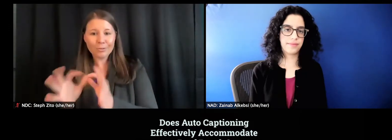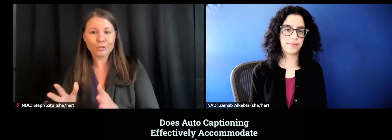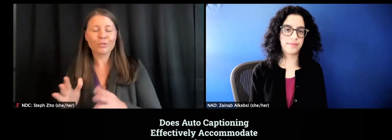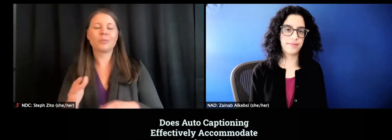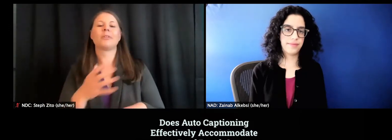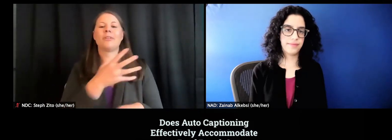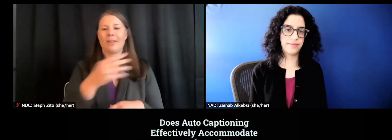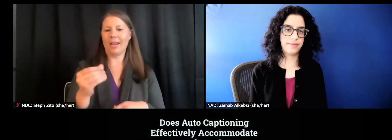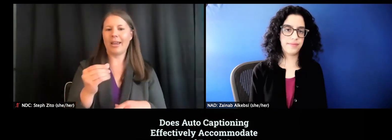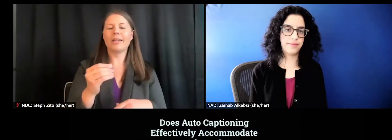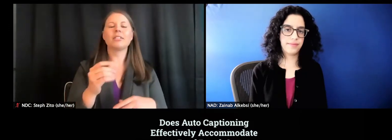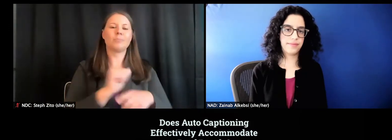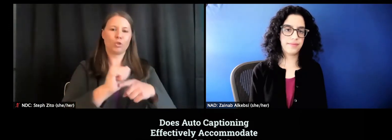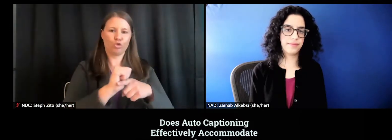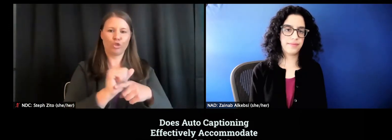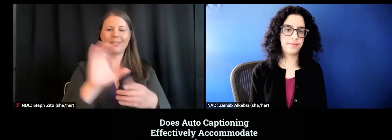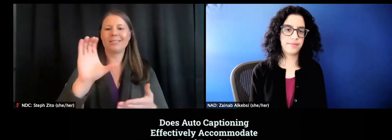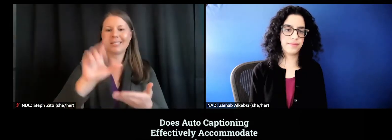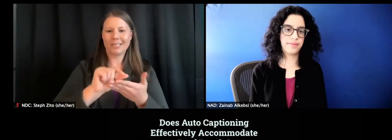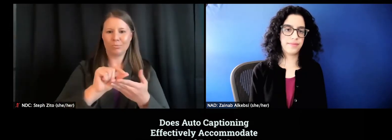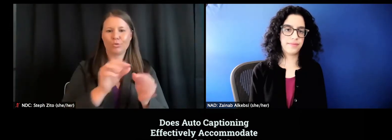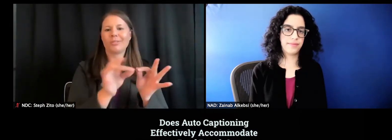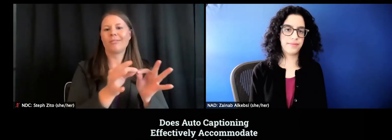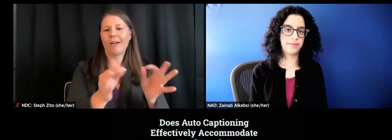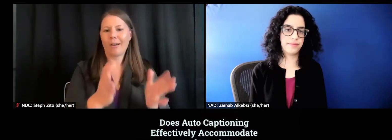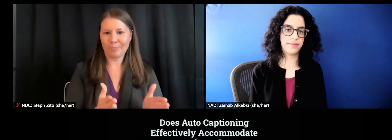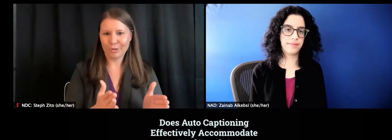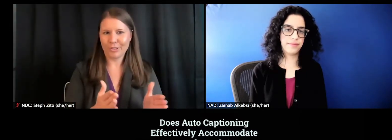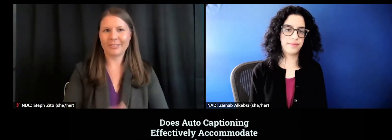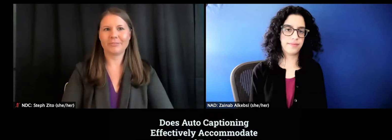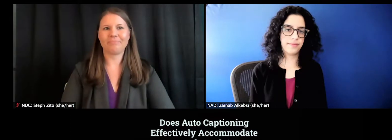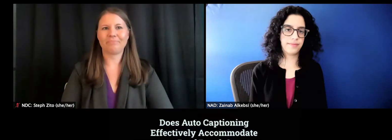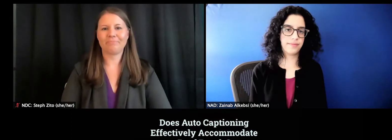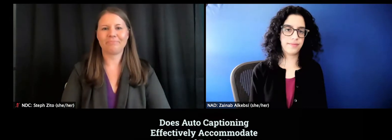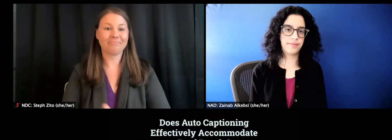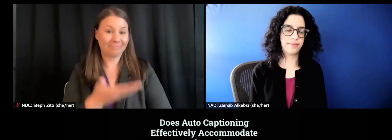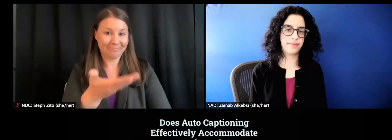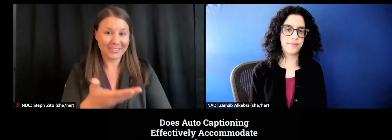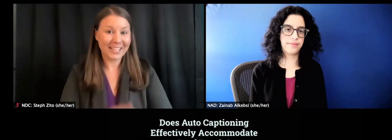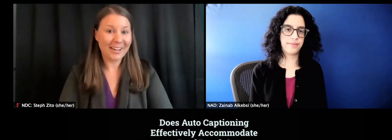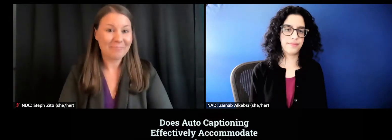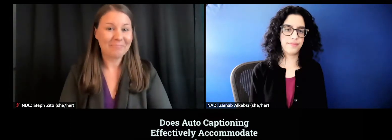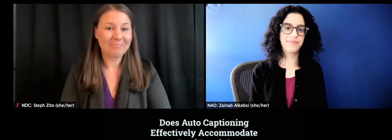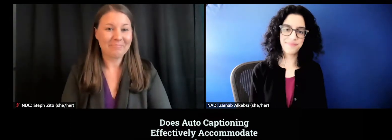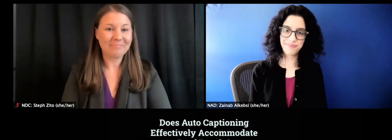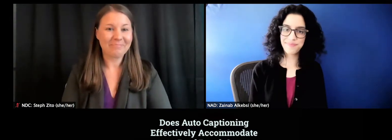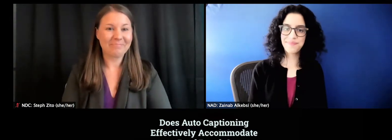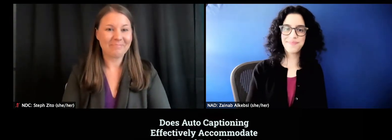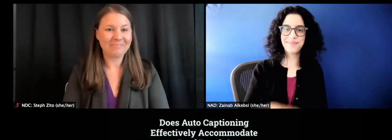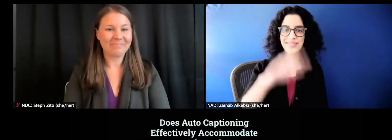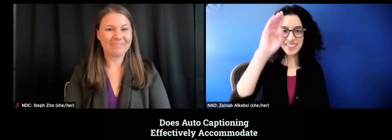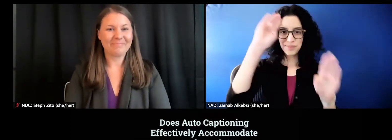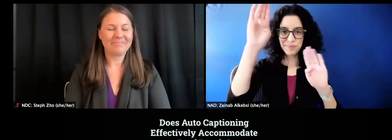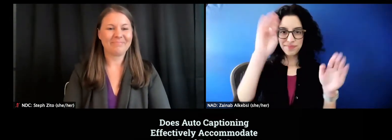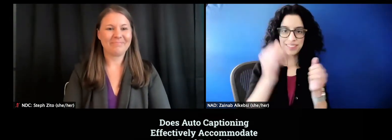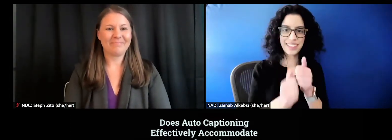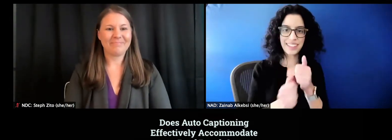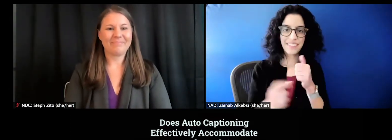and sign language interpreter and C-Print captionist. Good afternoon.